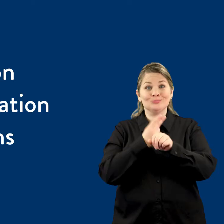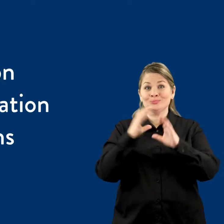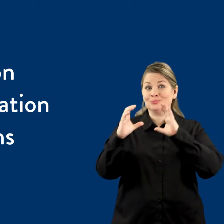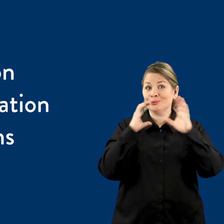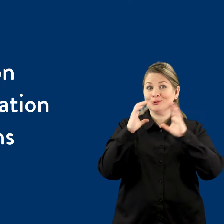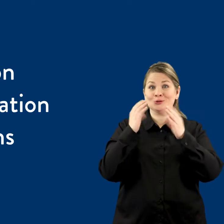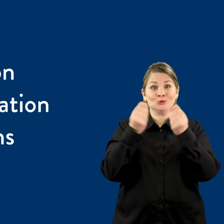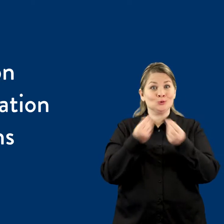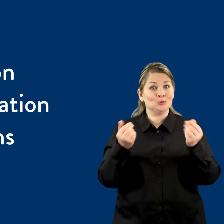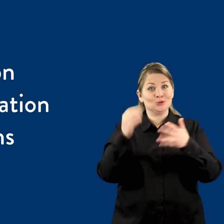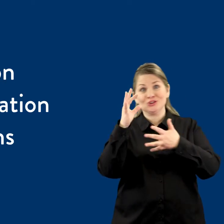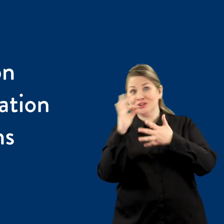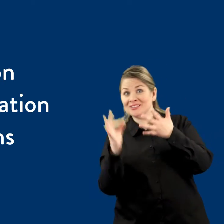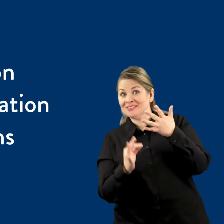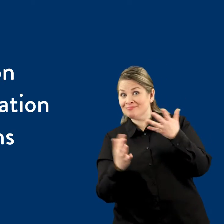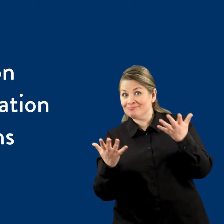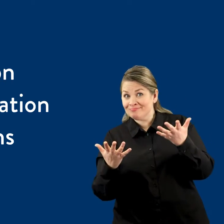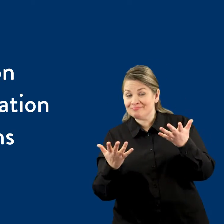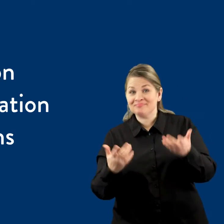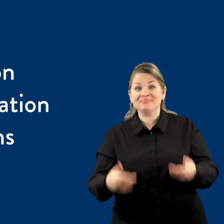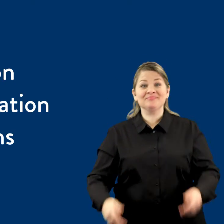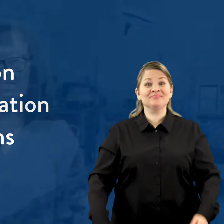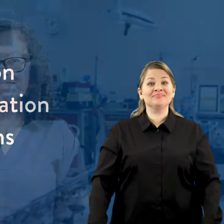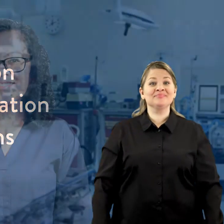Common communication solutions.